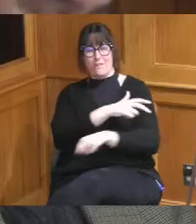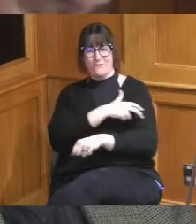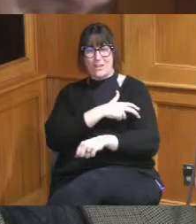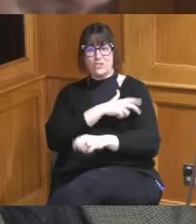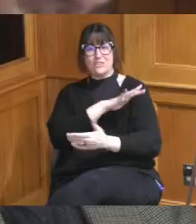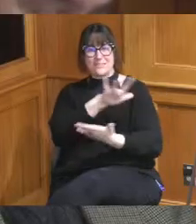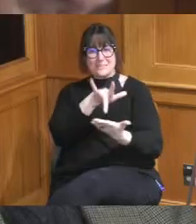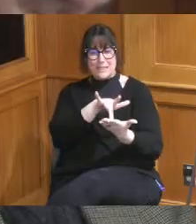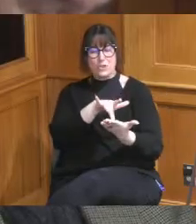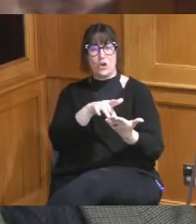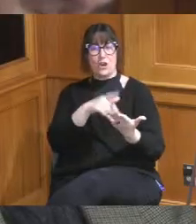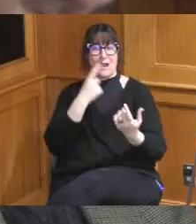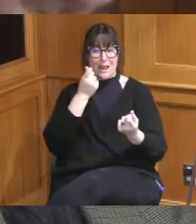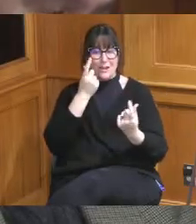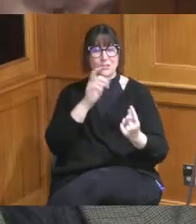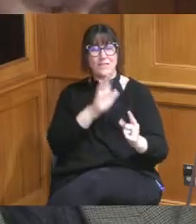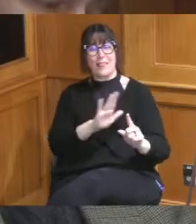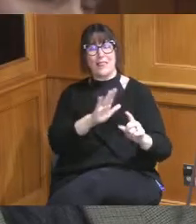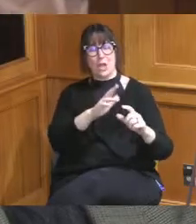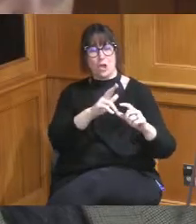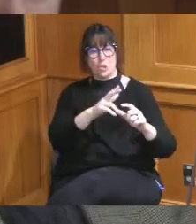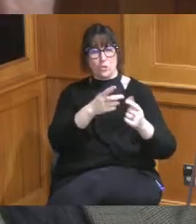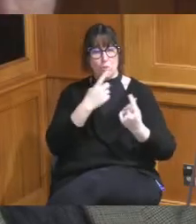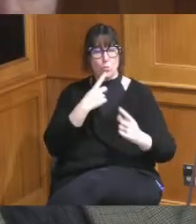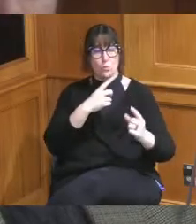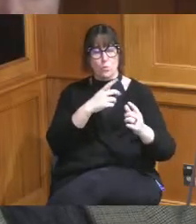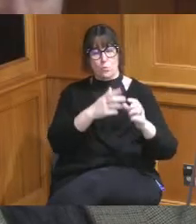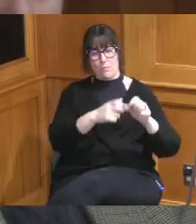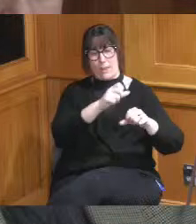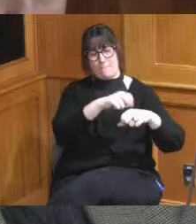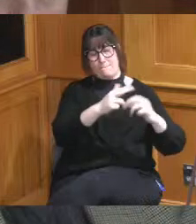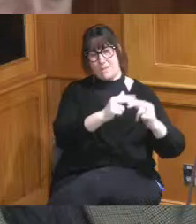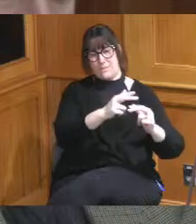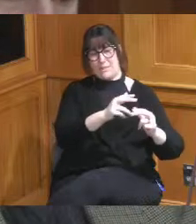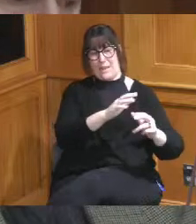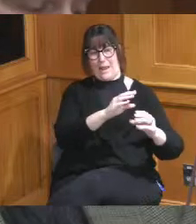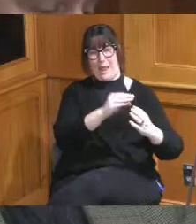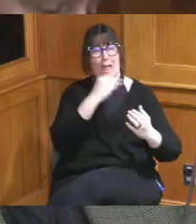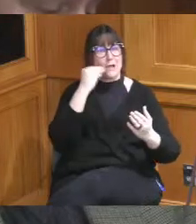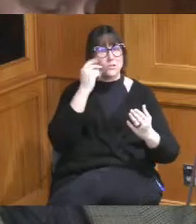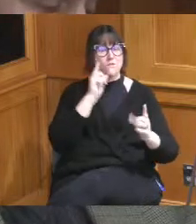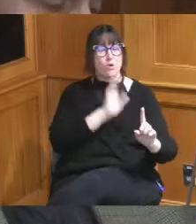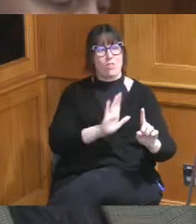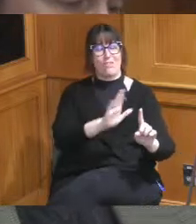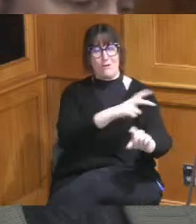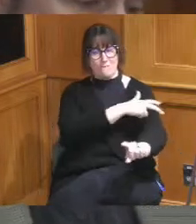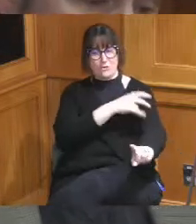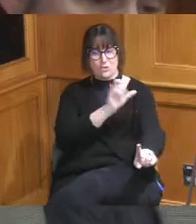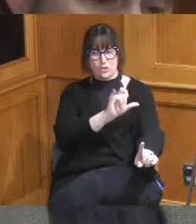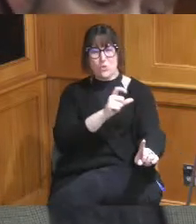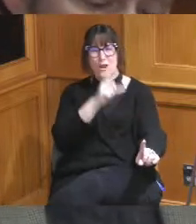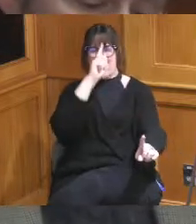they're working on some housing for Veterans and I believe it's in Walnut Hills so I just think you